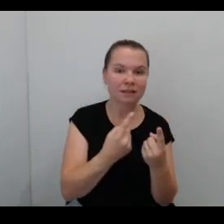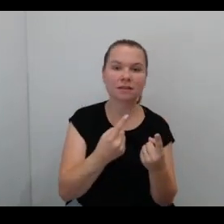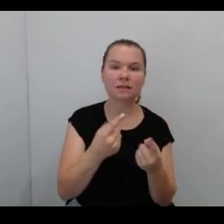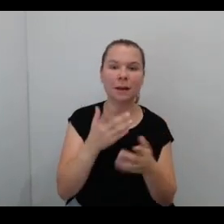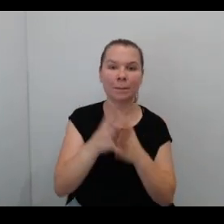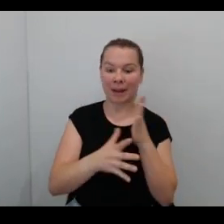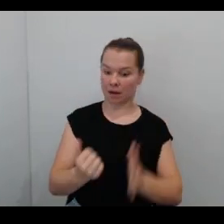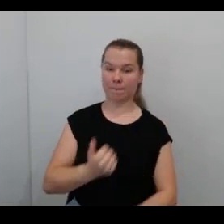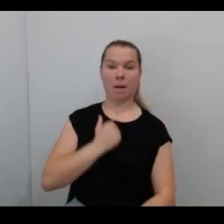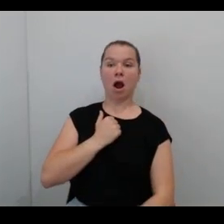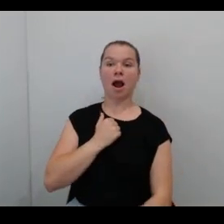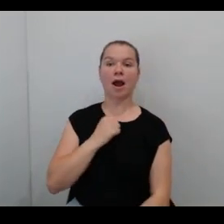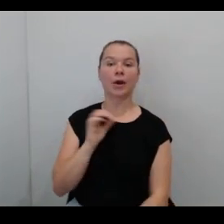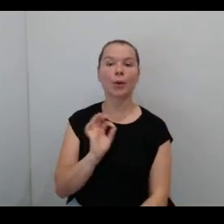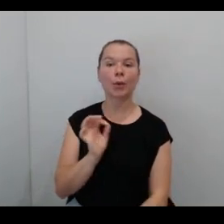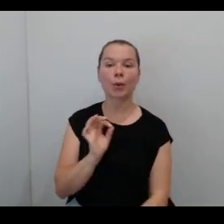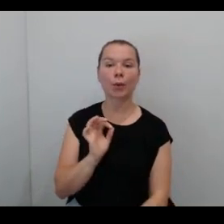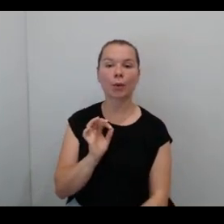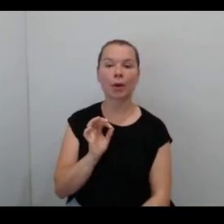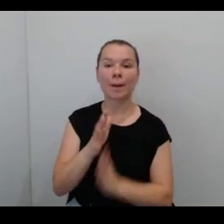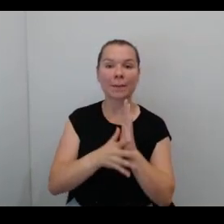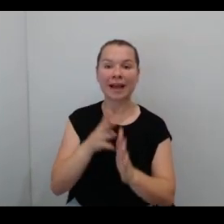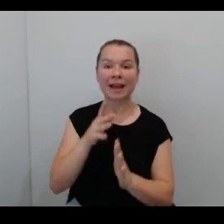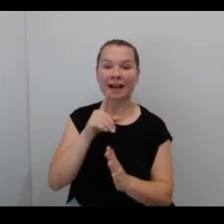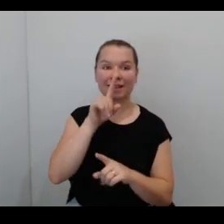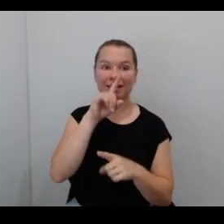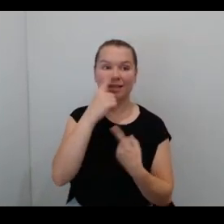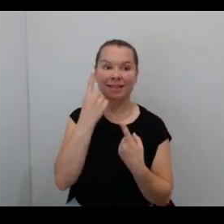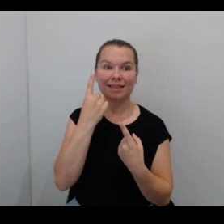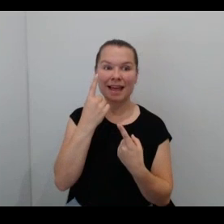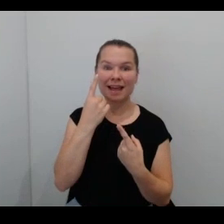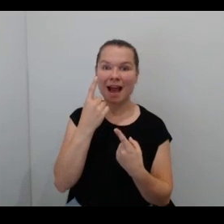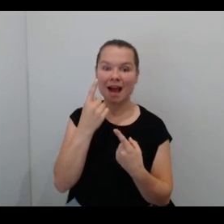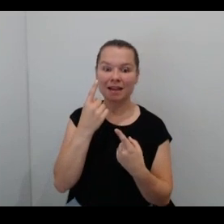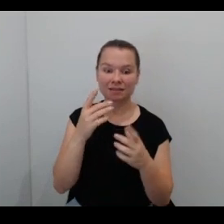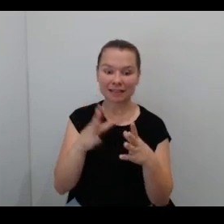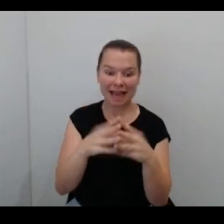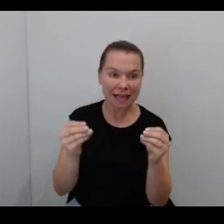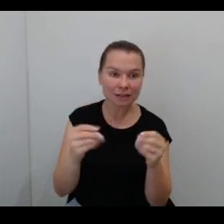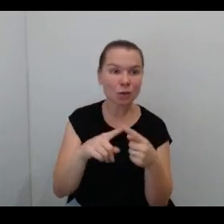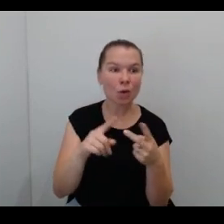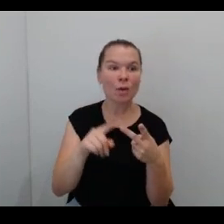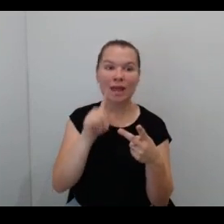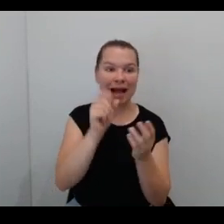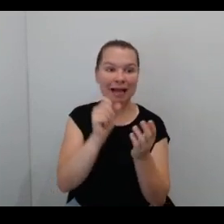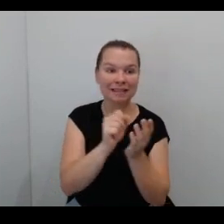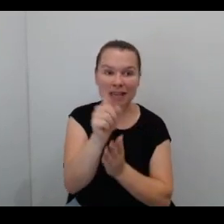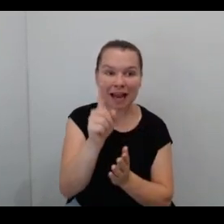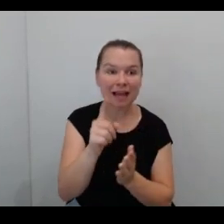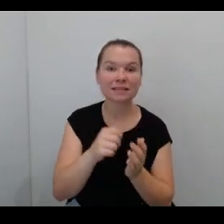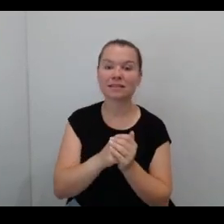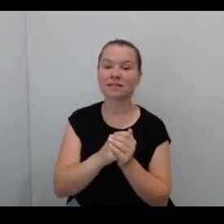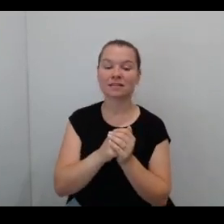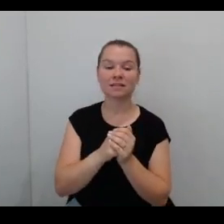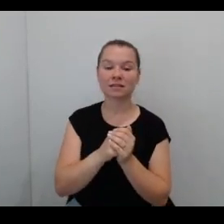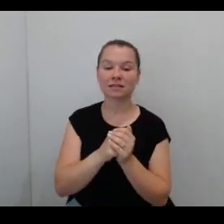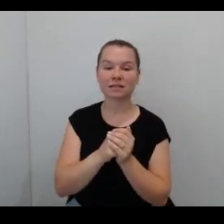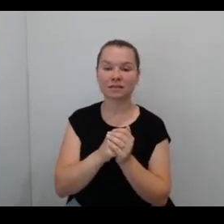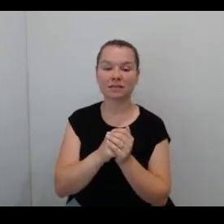they can't do things like pawn it or sell it because it gets them into significant legal trouble.